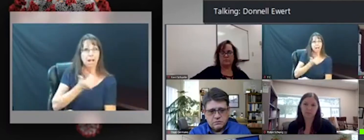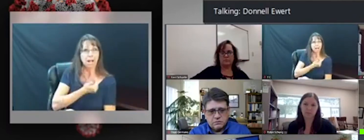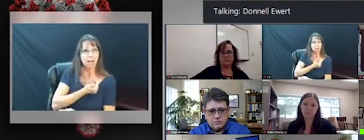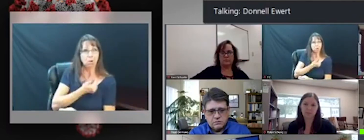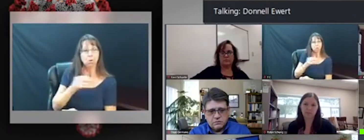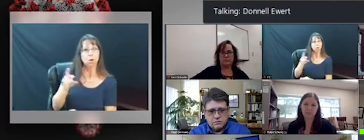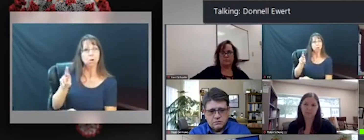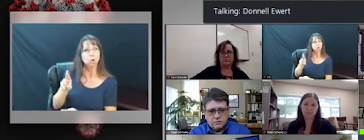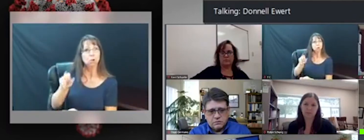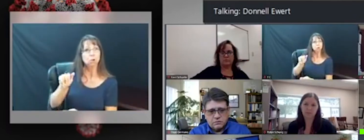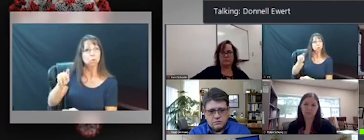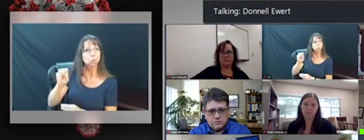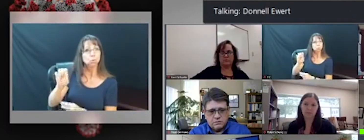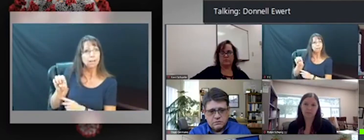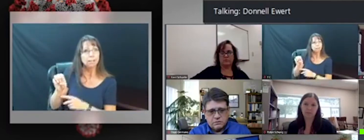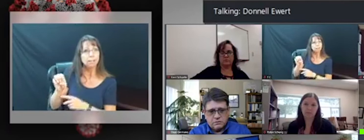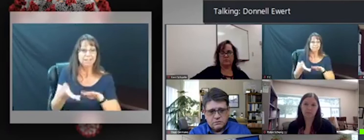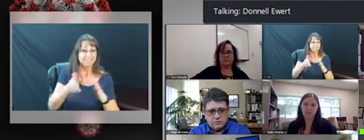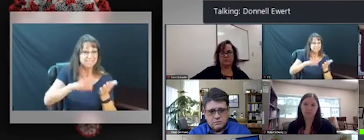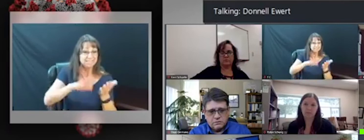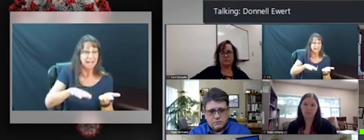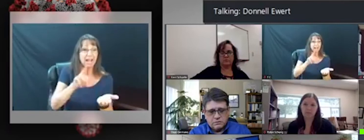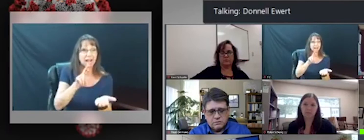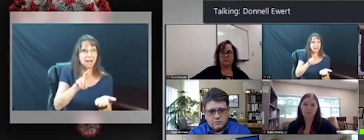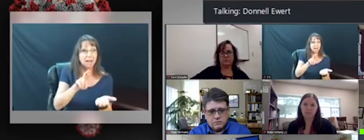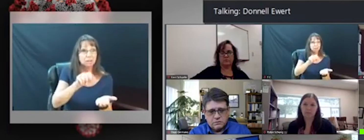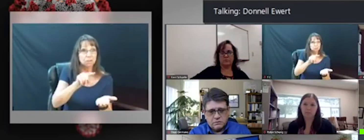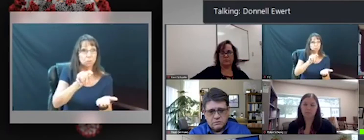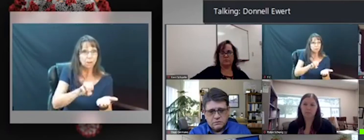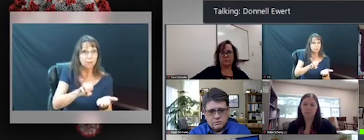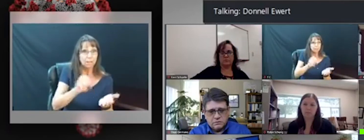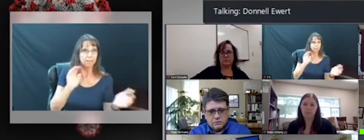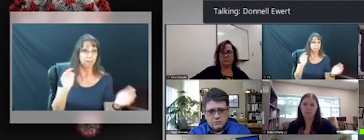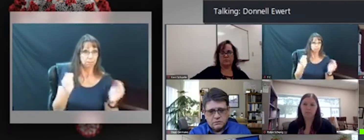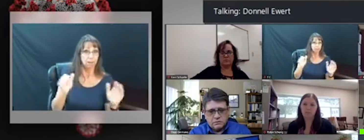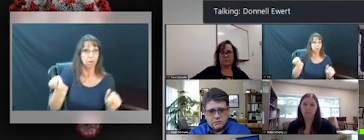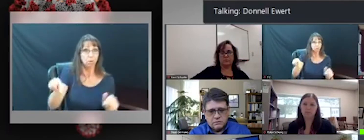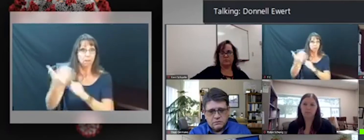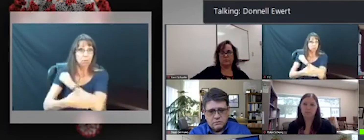versus other parts of California, you'll find that our rates have been lower. Much lower on average.